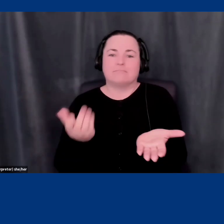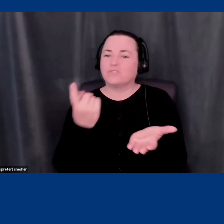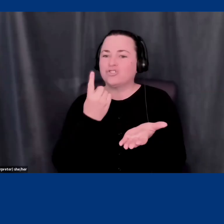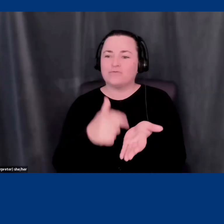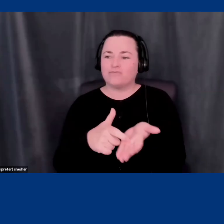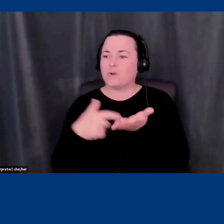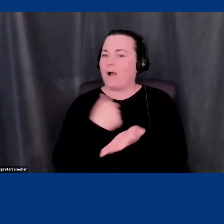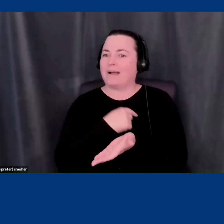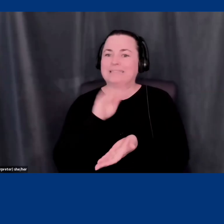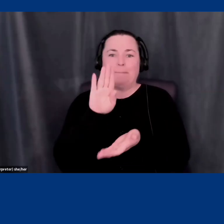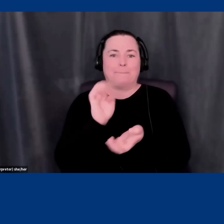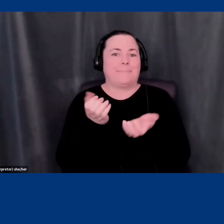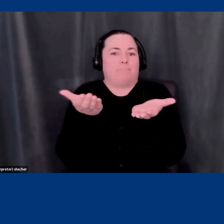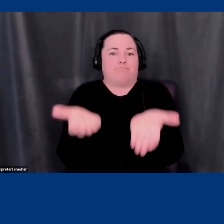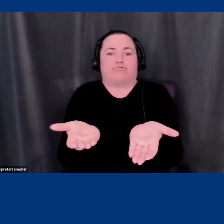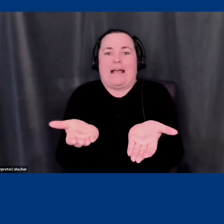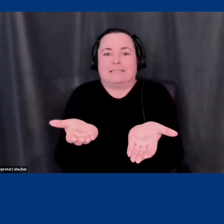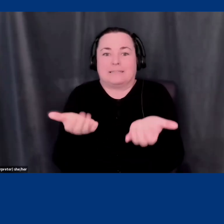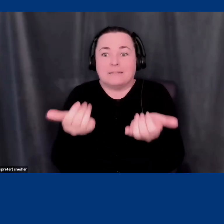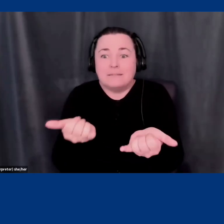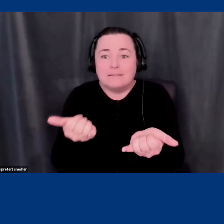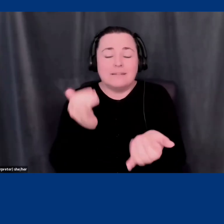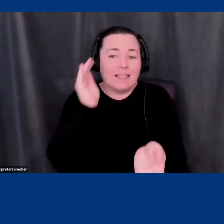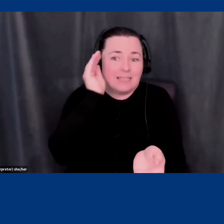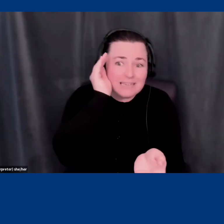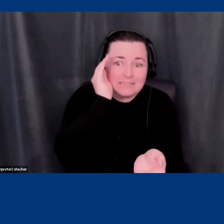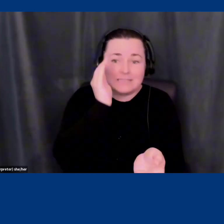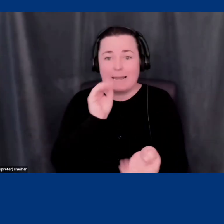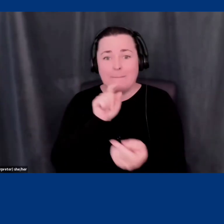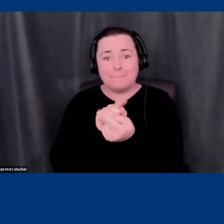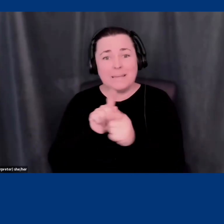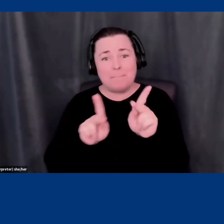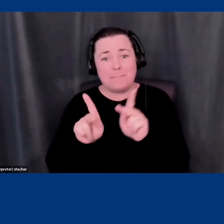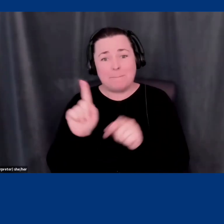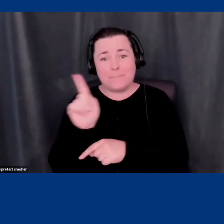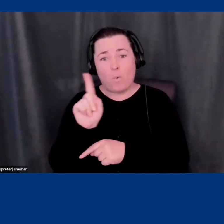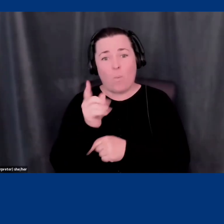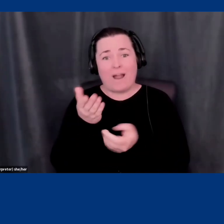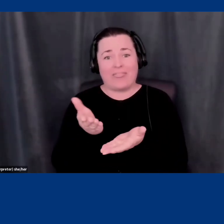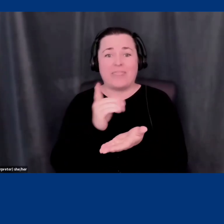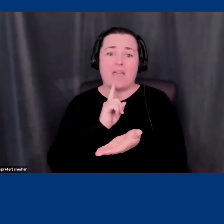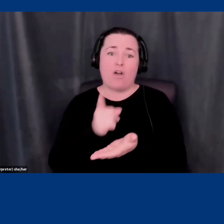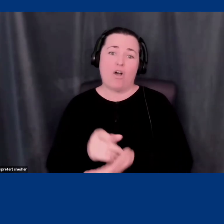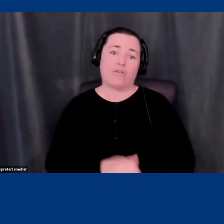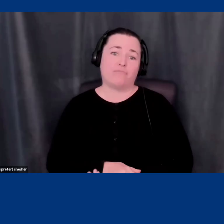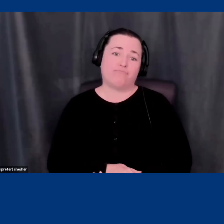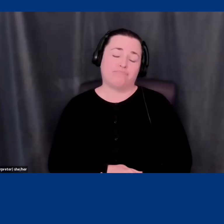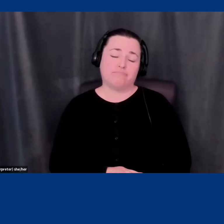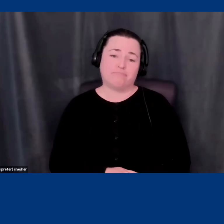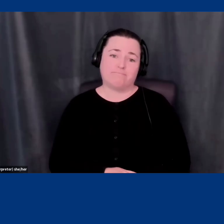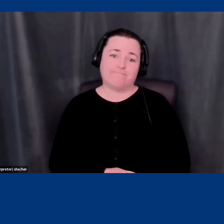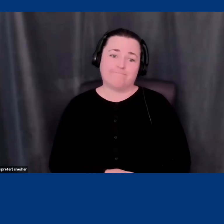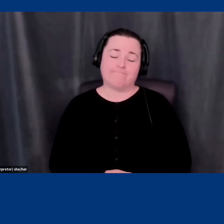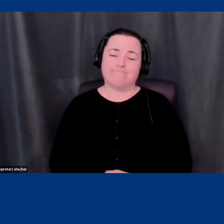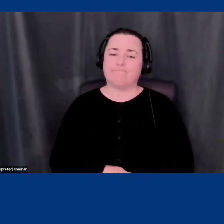present and listen and meet people where they are. Thank you. I think a lot of us with